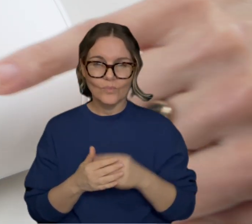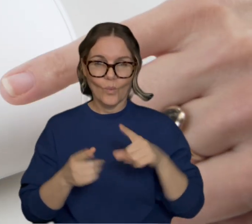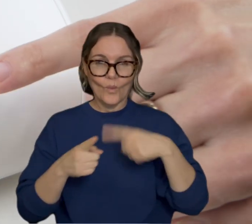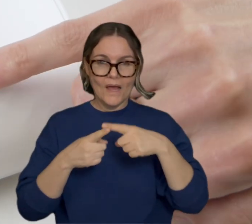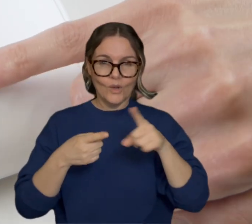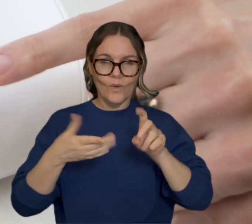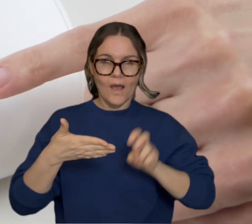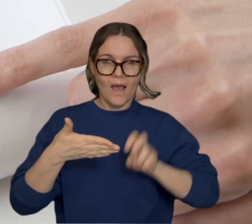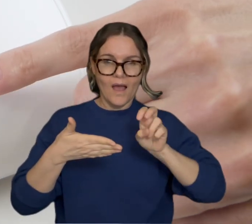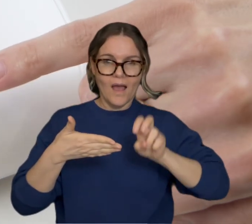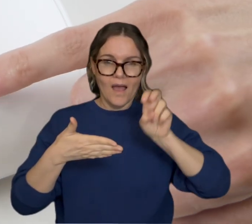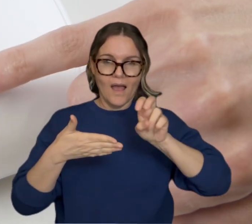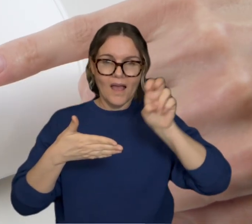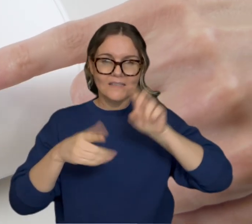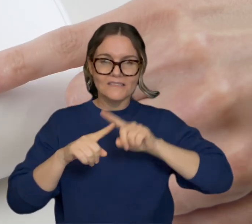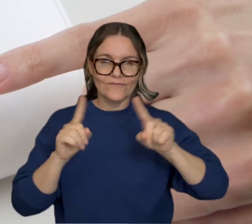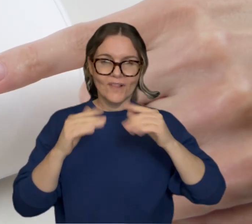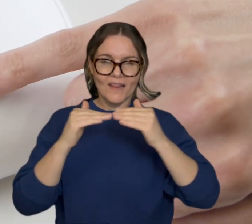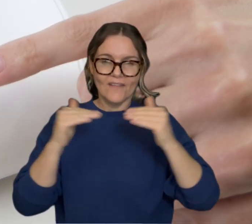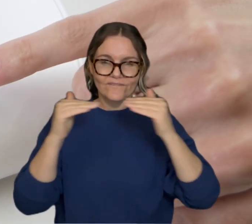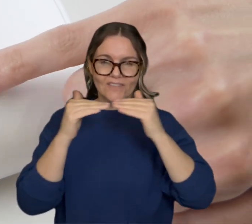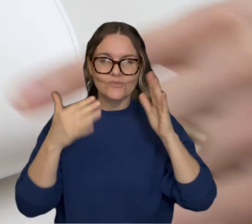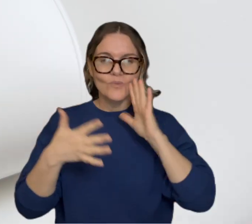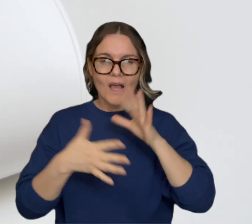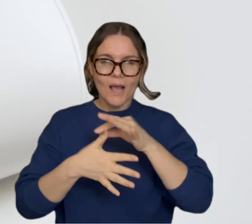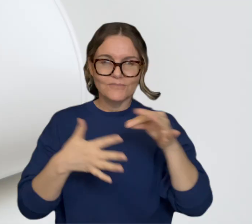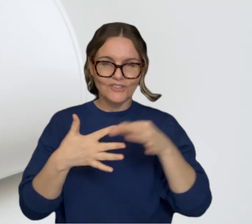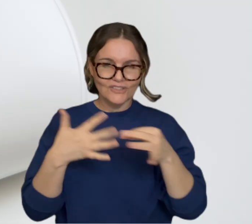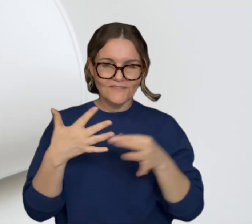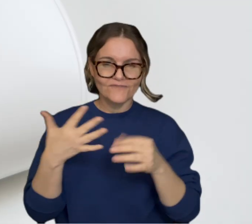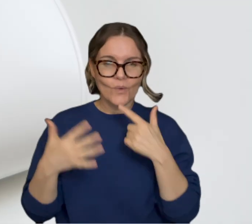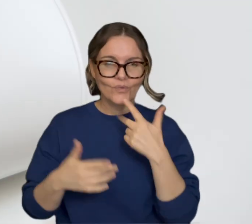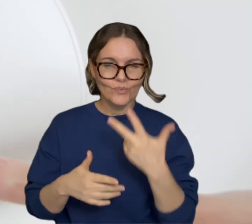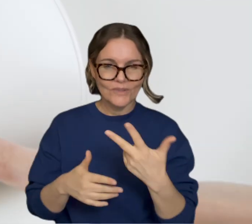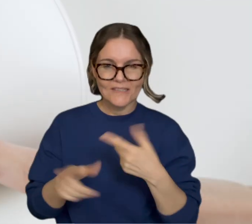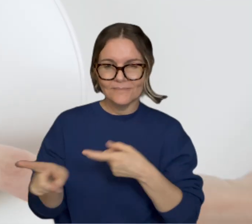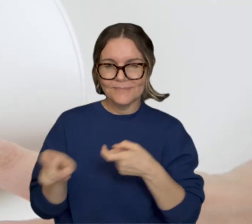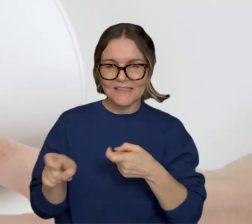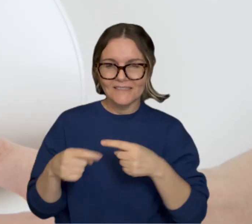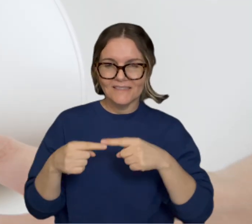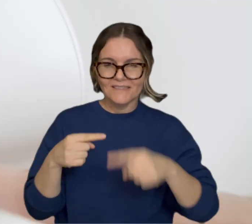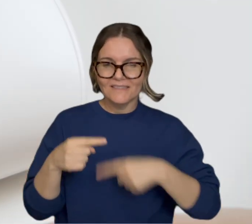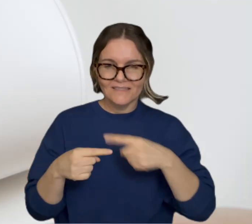once you move up to different levels you will have different options for those three cycle speeds